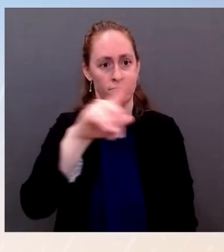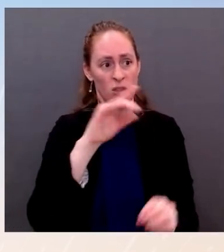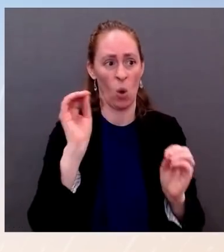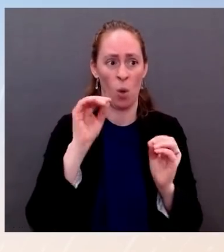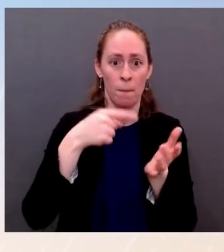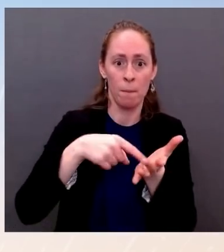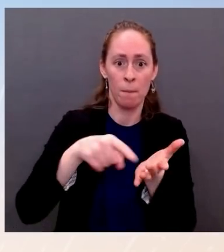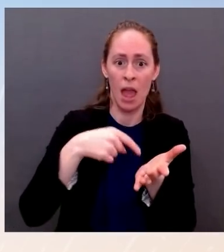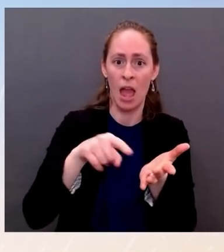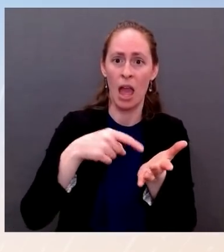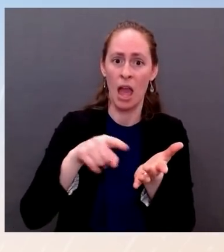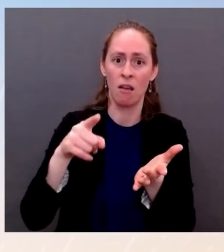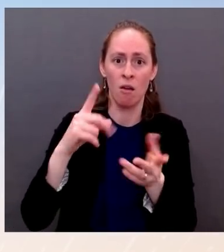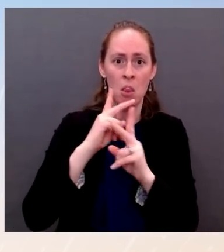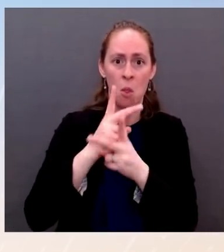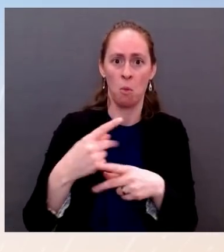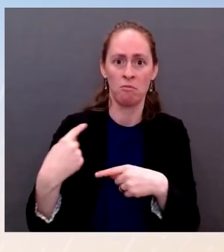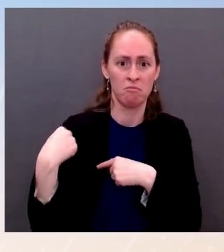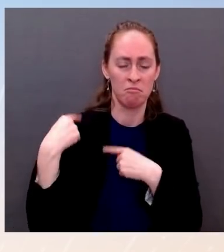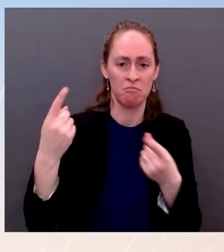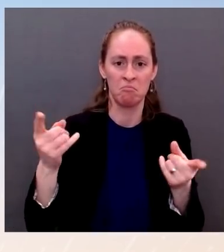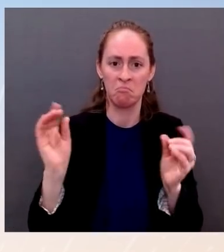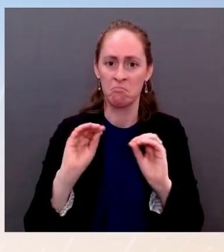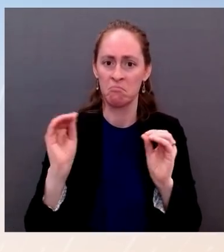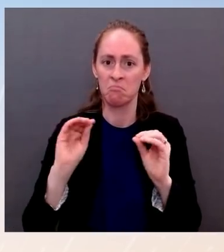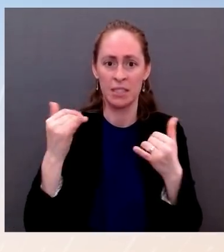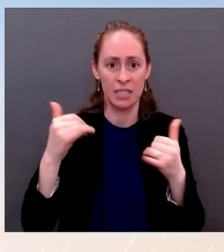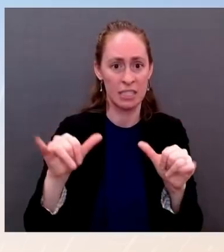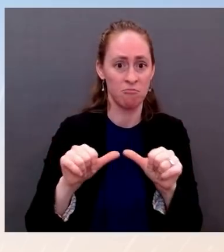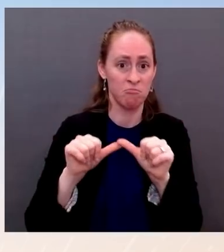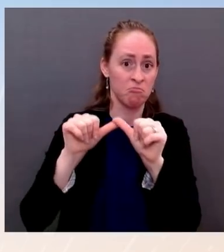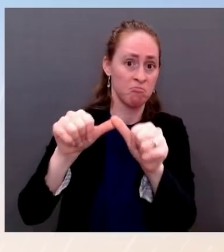until May to give people some extra breathing room. I'll check and see the status of that.